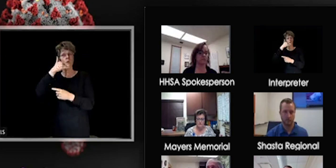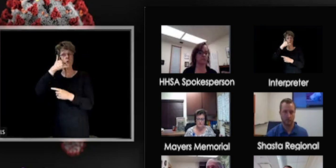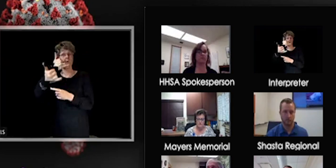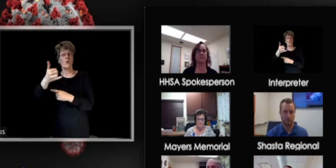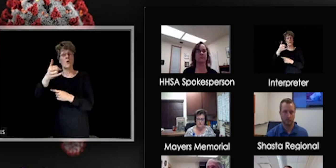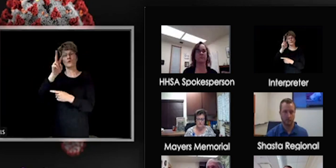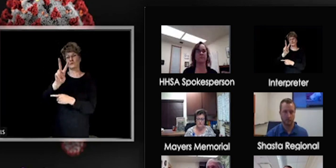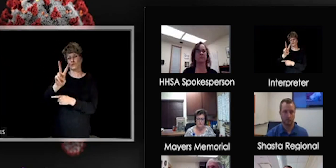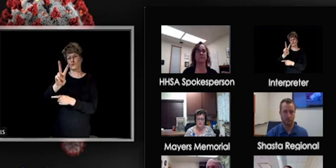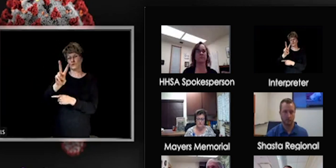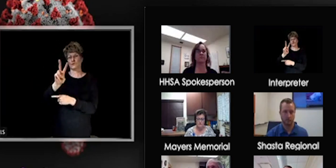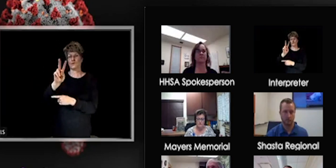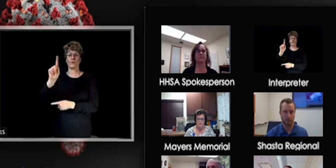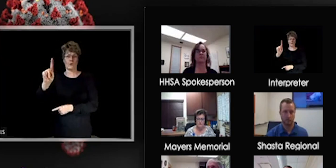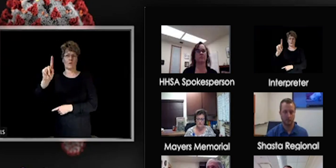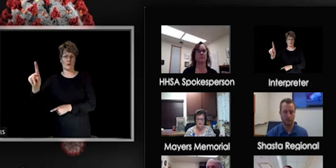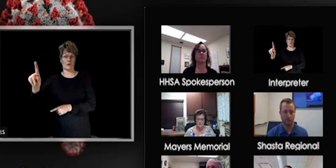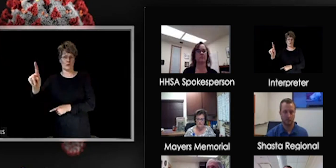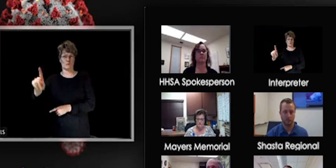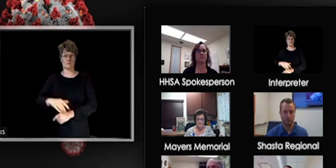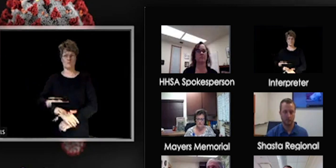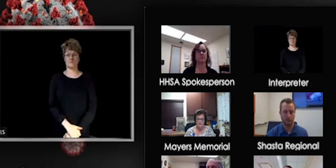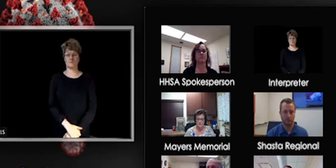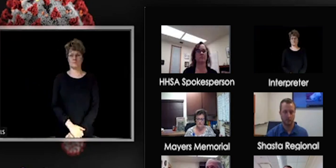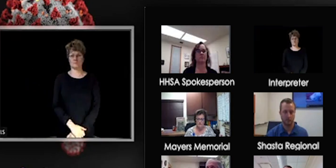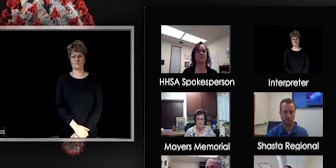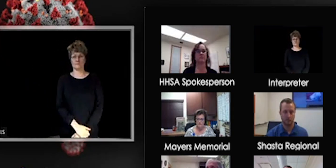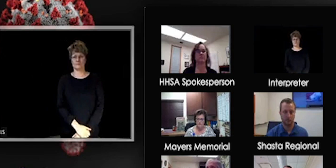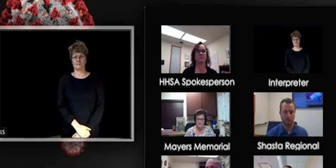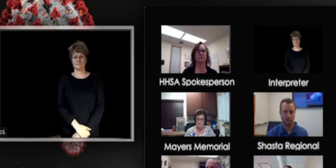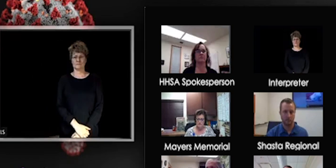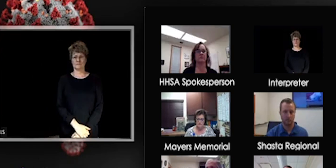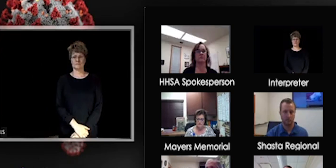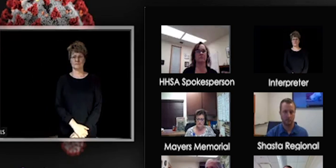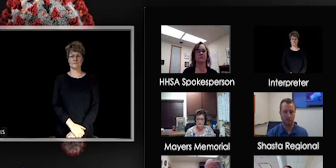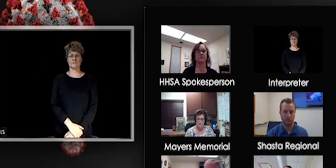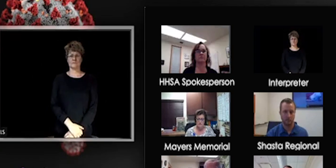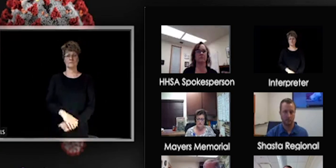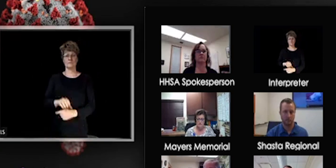stations in the Bay Area that interviewed some hospital folks and kind of made it seem